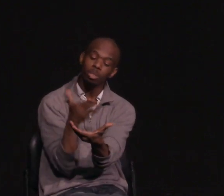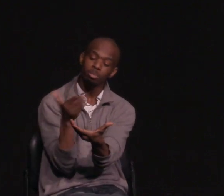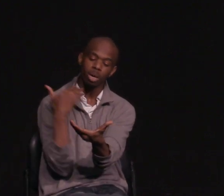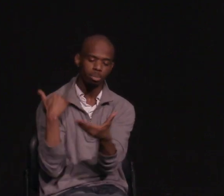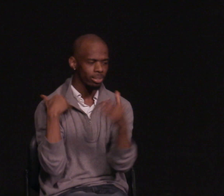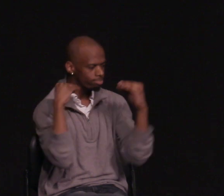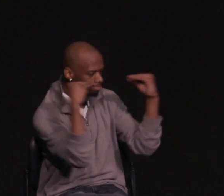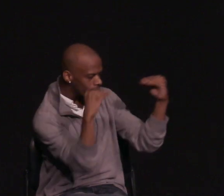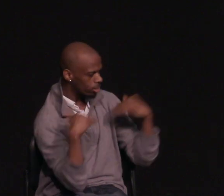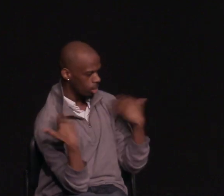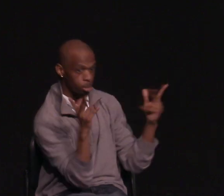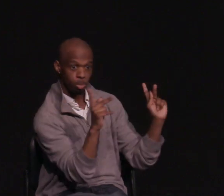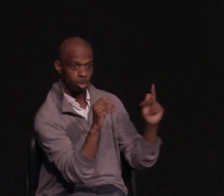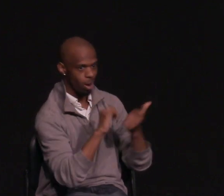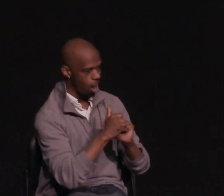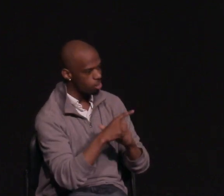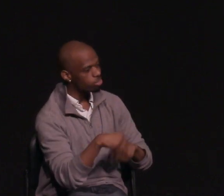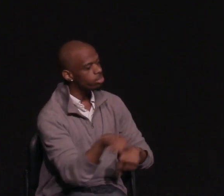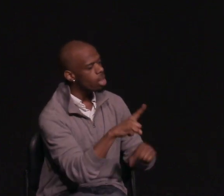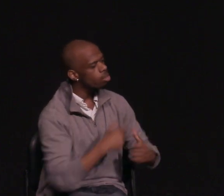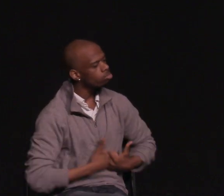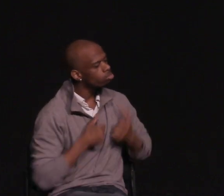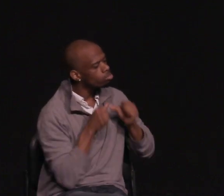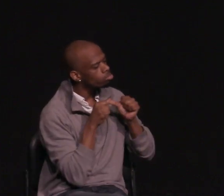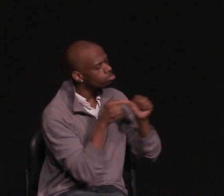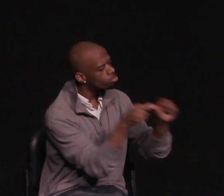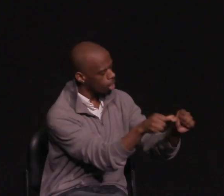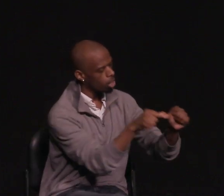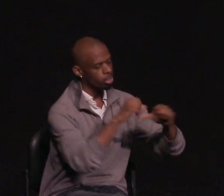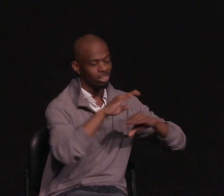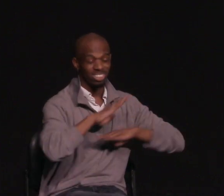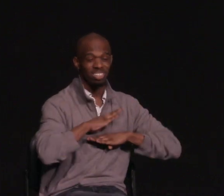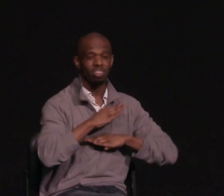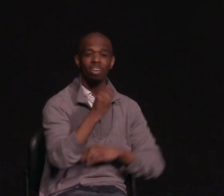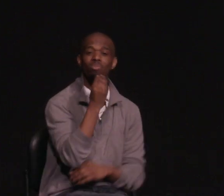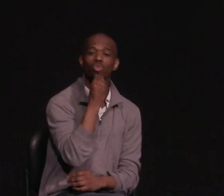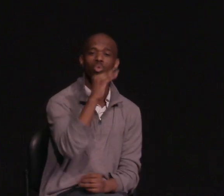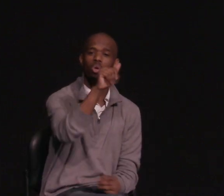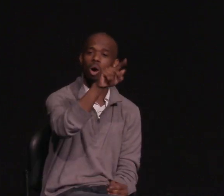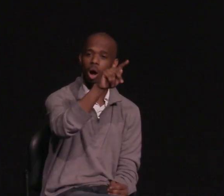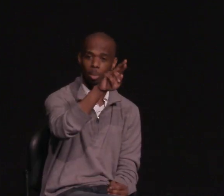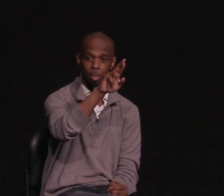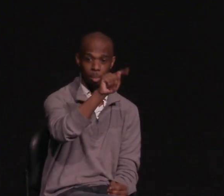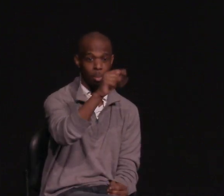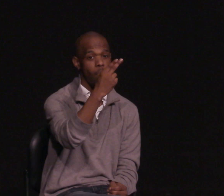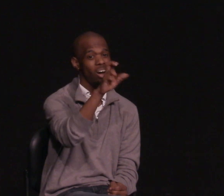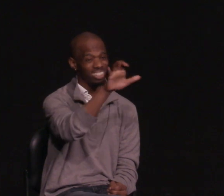in neighborhoods that suffered food apartheid. Our goal was to empower these young people to own and drive